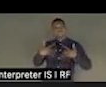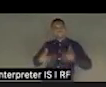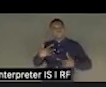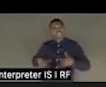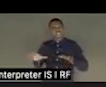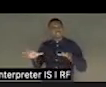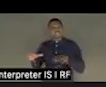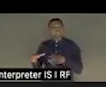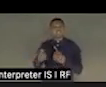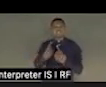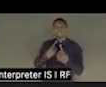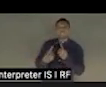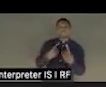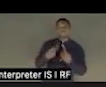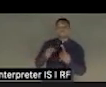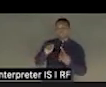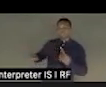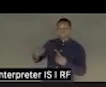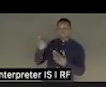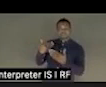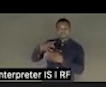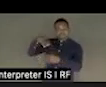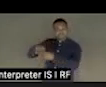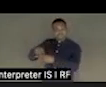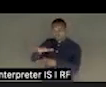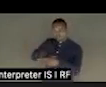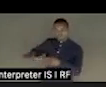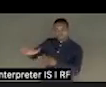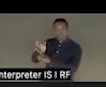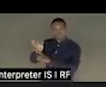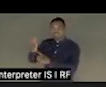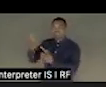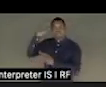service that improves the product or service. So there's no one doubting,